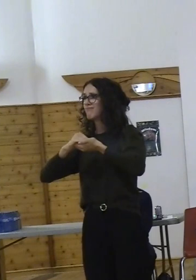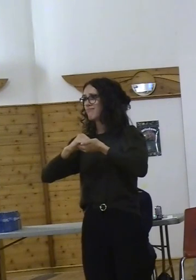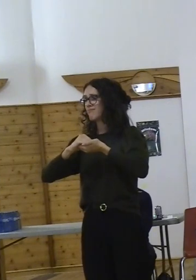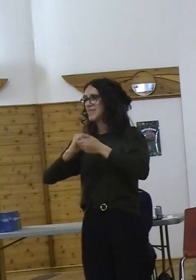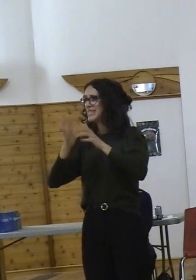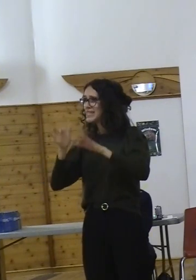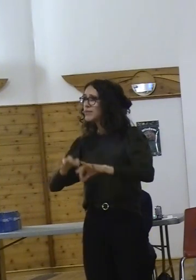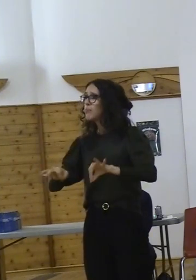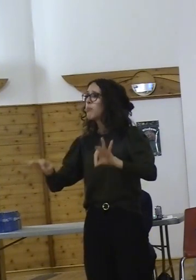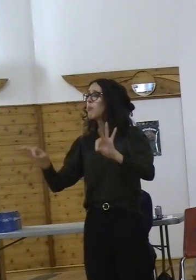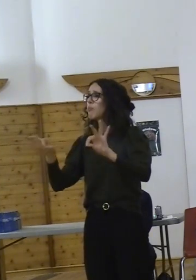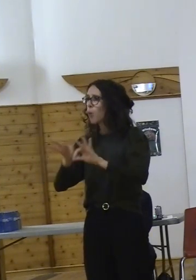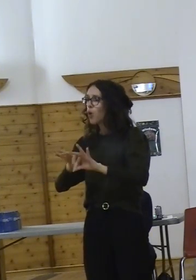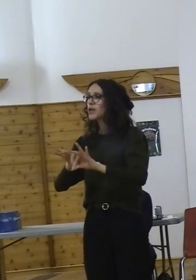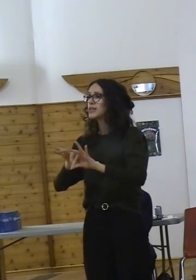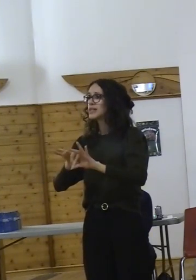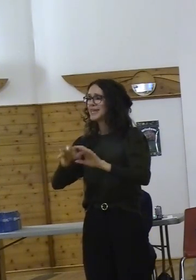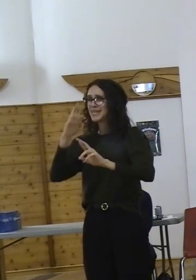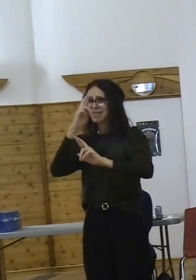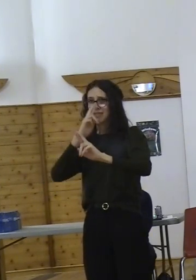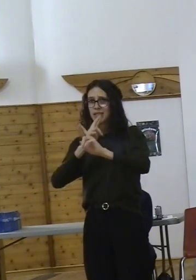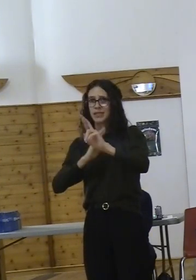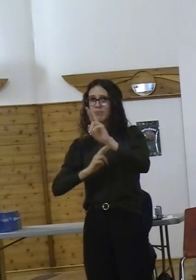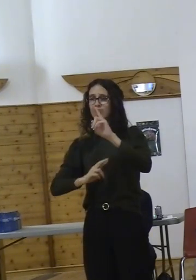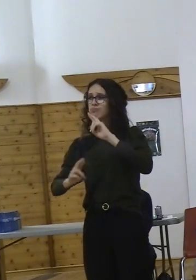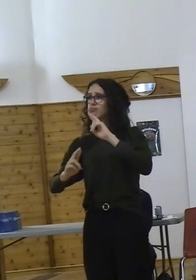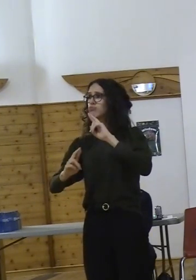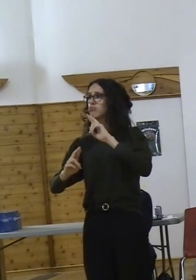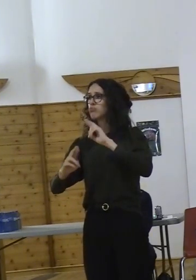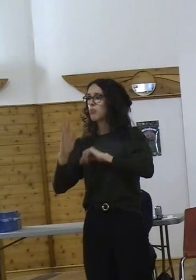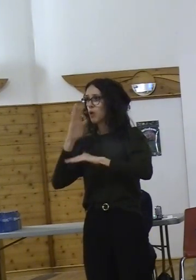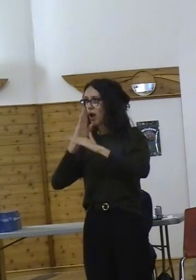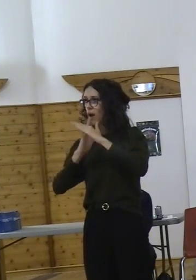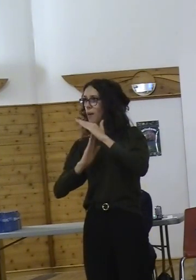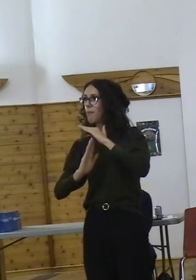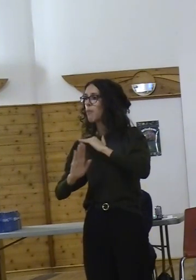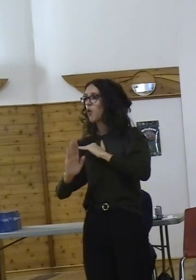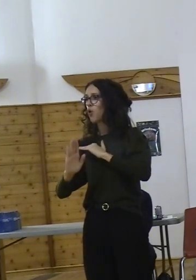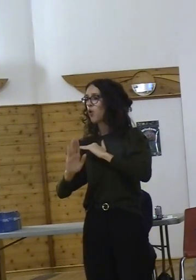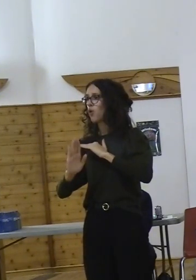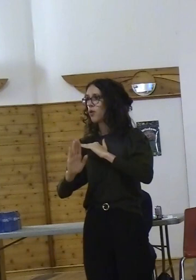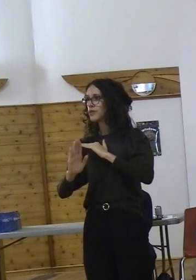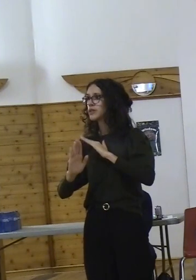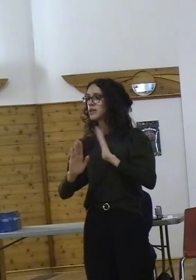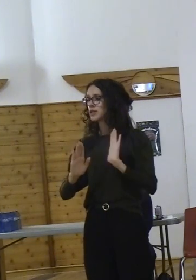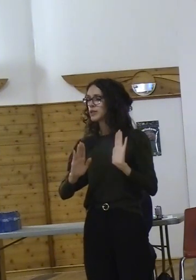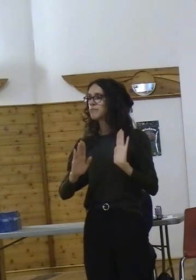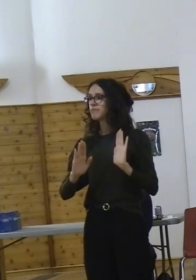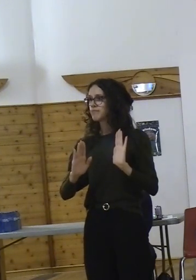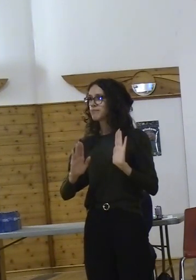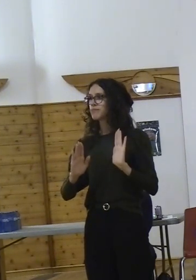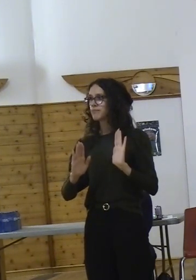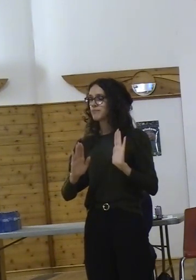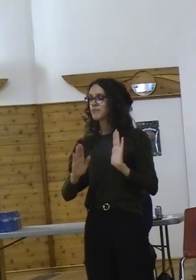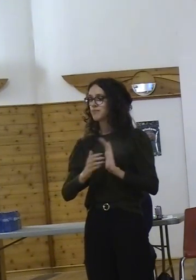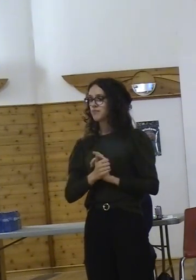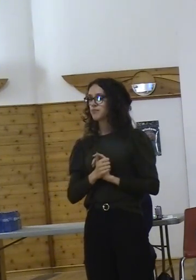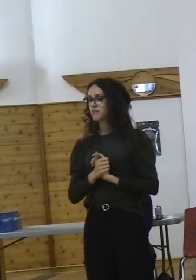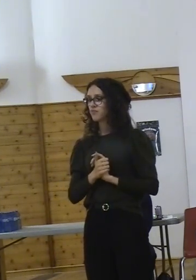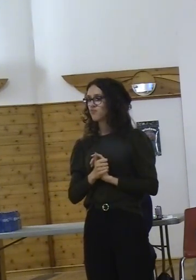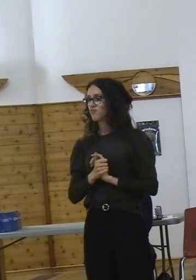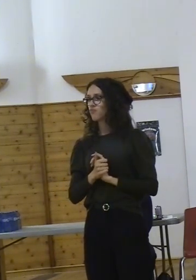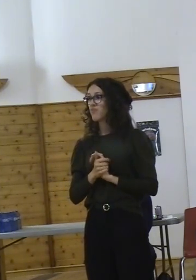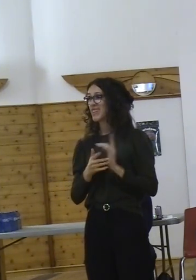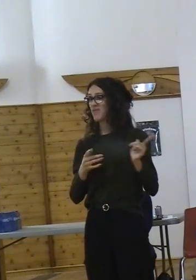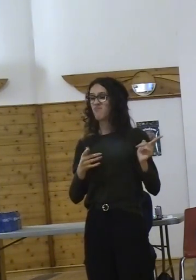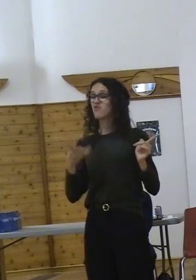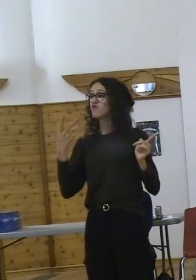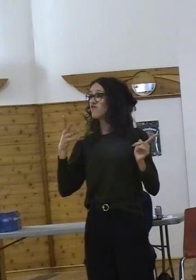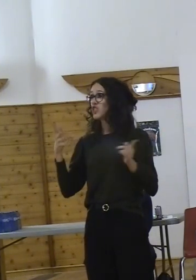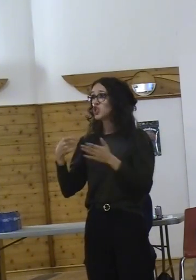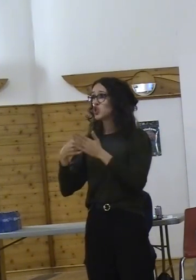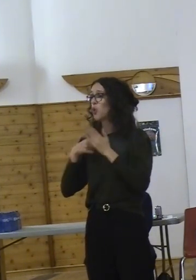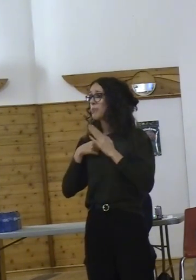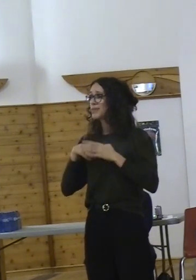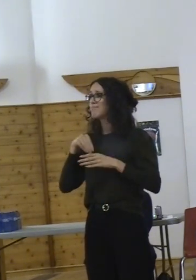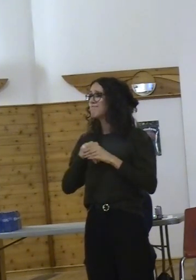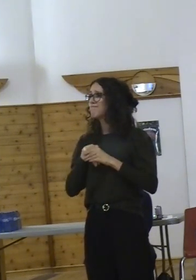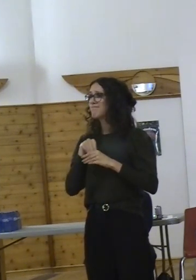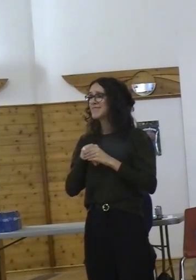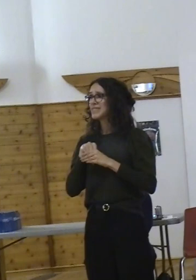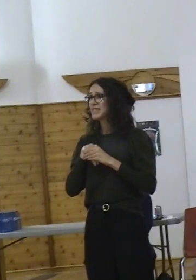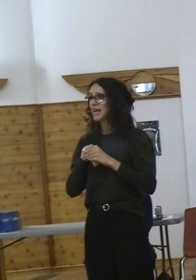And she has shown me there's strength within us that no one can see.